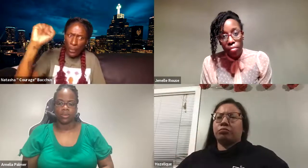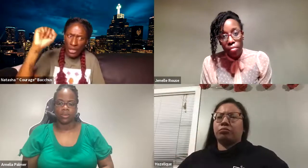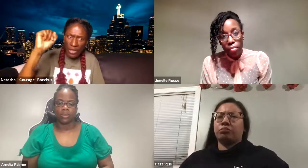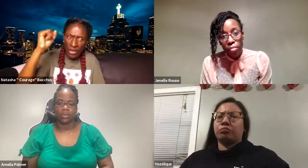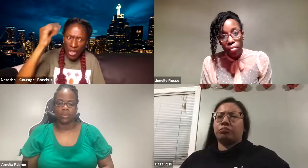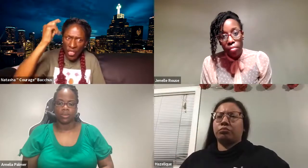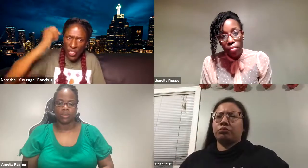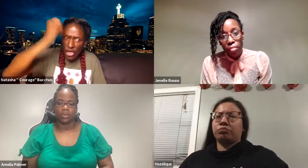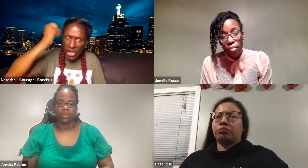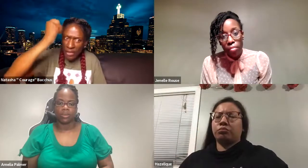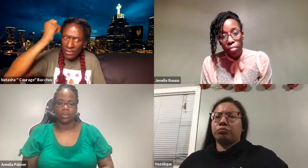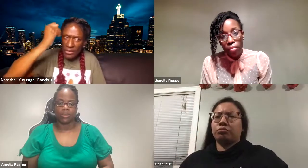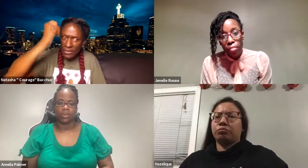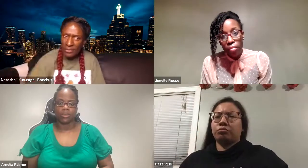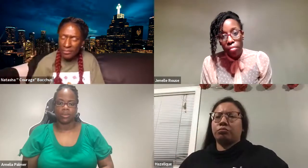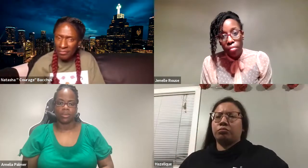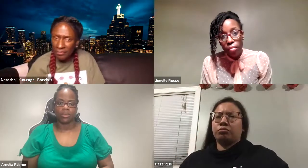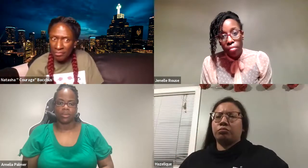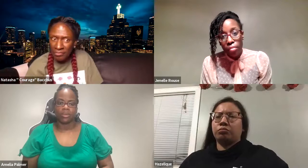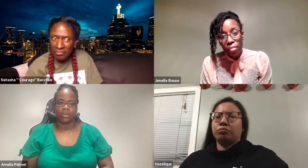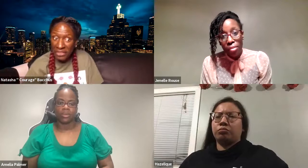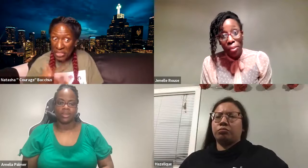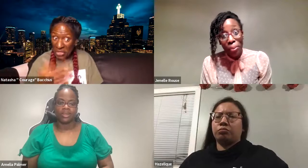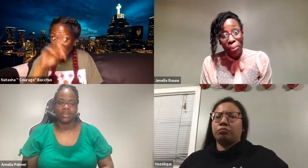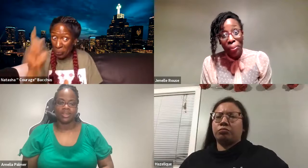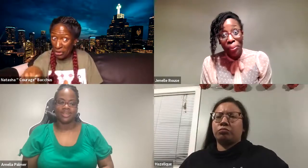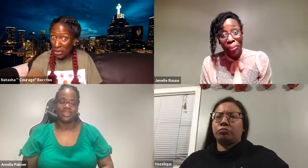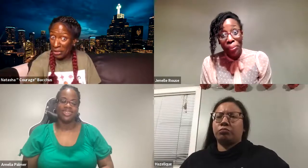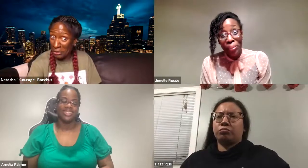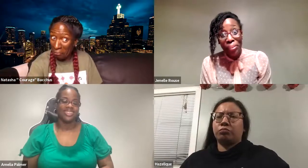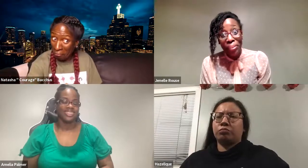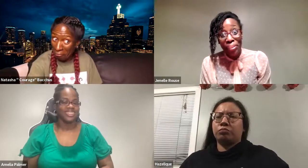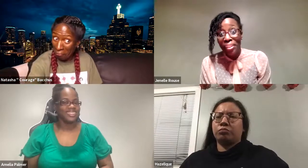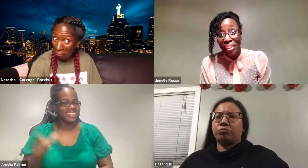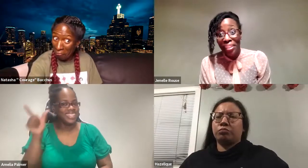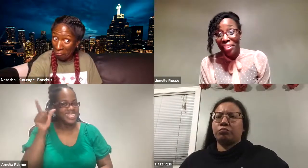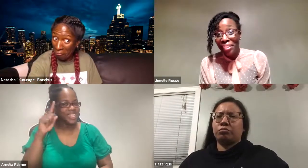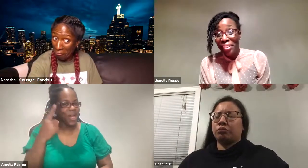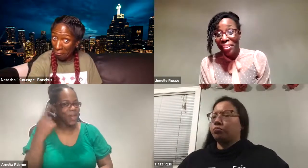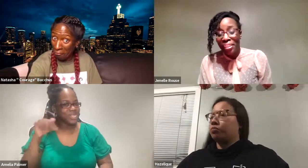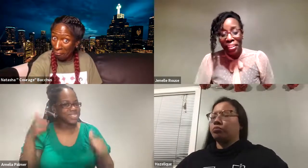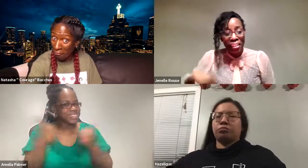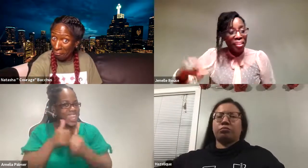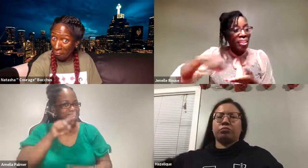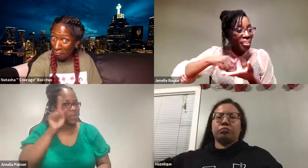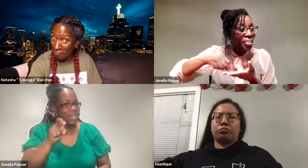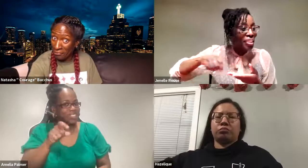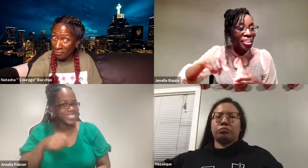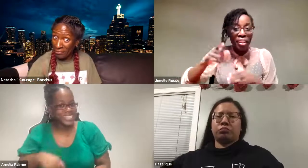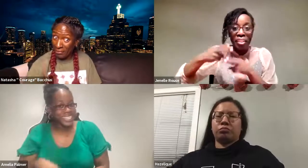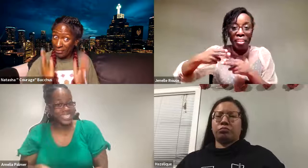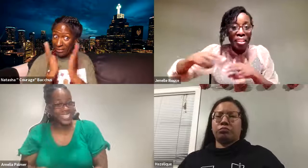what would it mean if you were to be radical against that idea and theory?